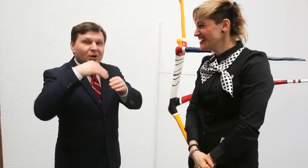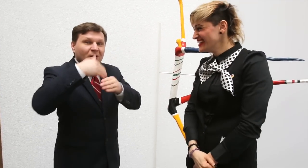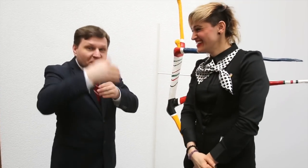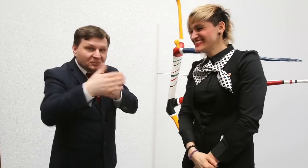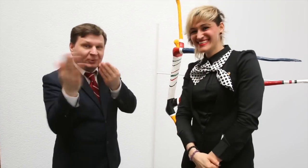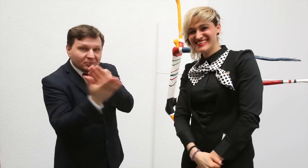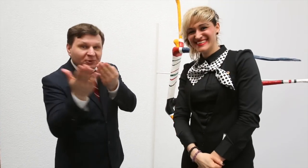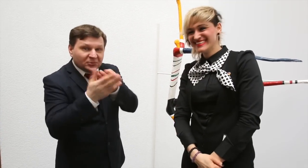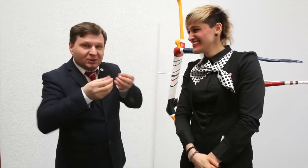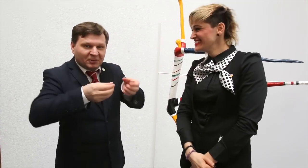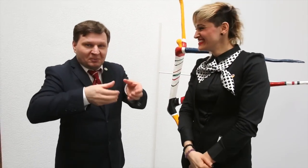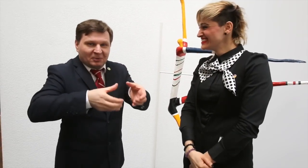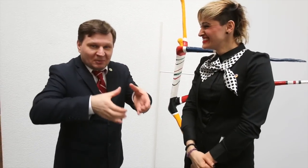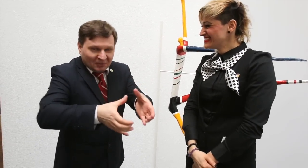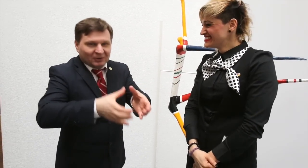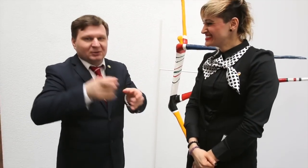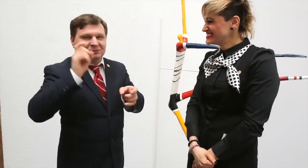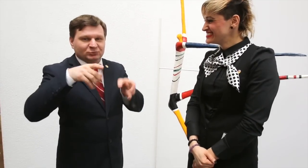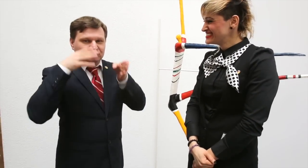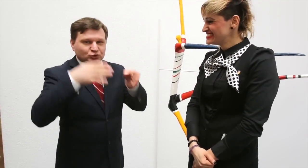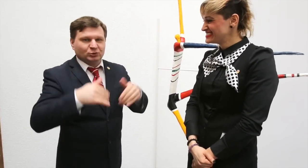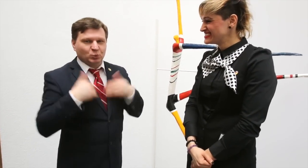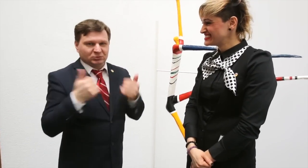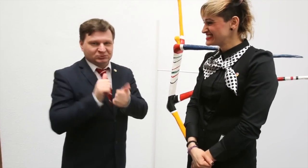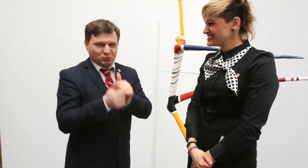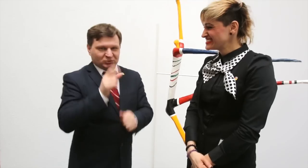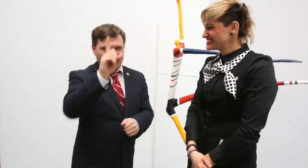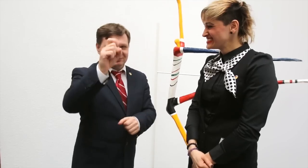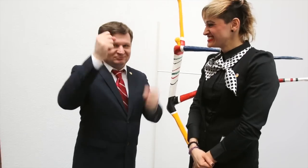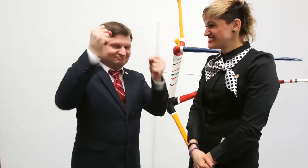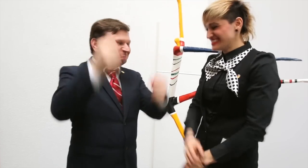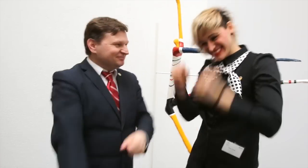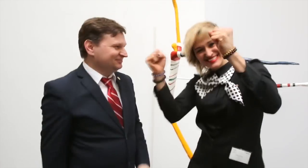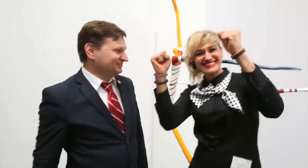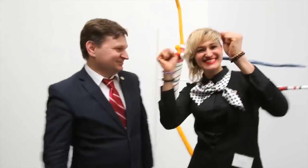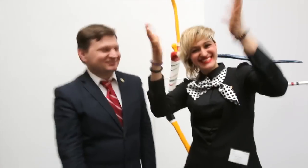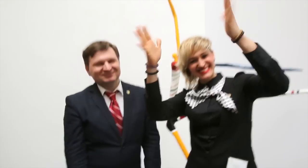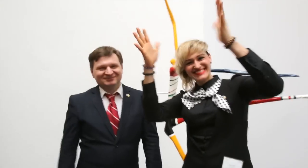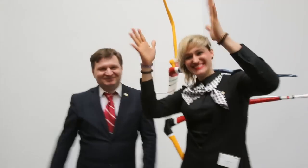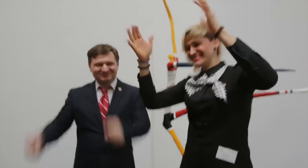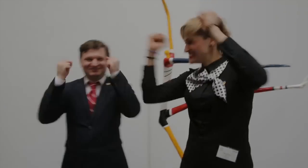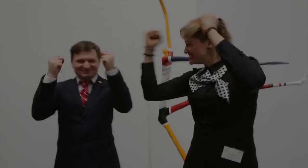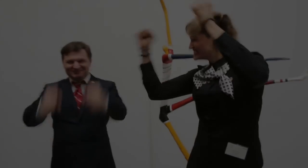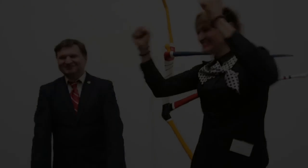First the MoU then comes to the addendum and focus on youth sports. *waves hands*